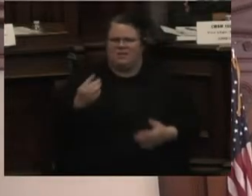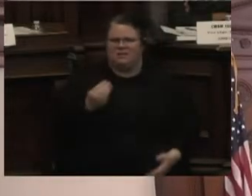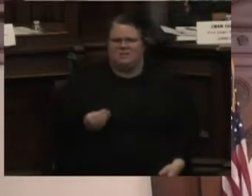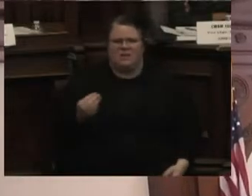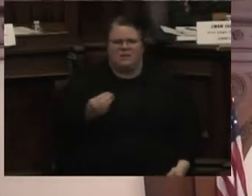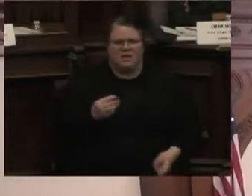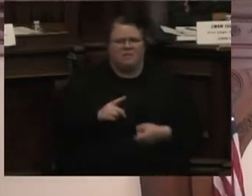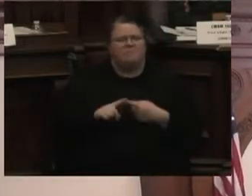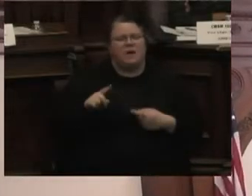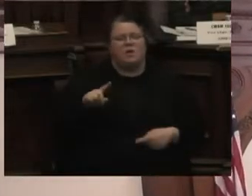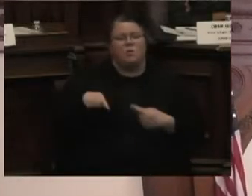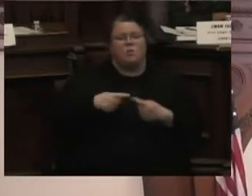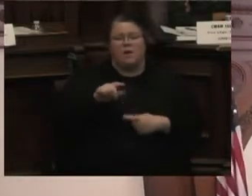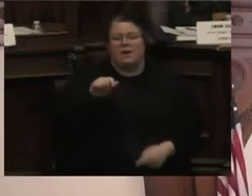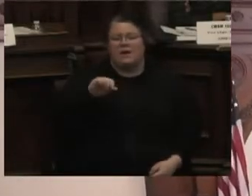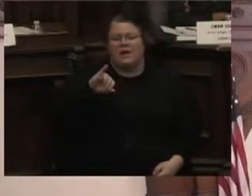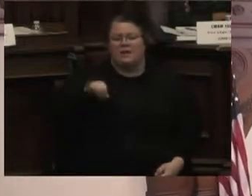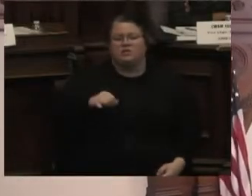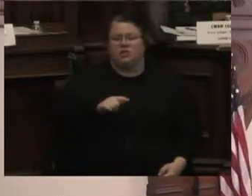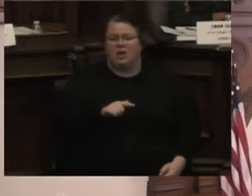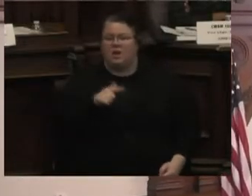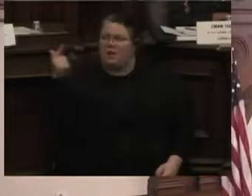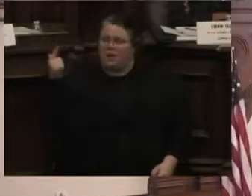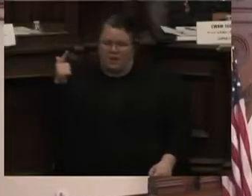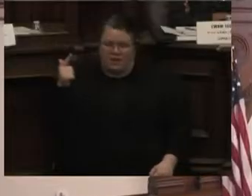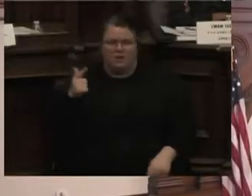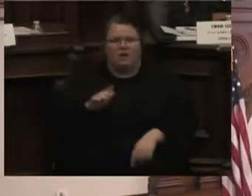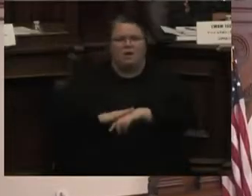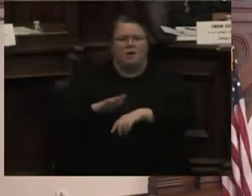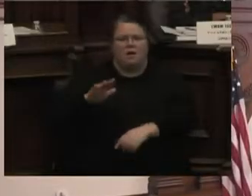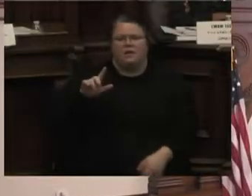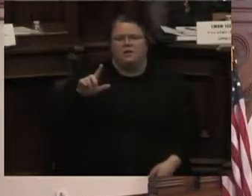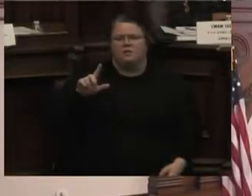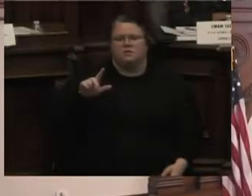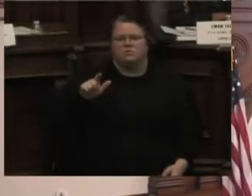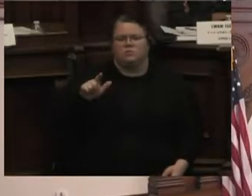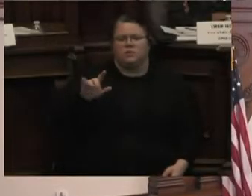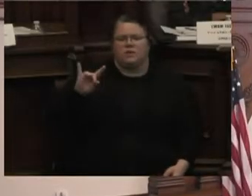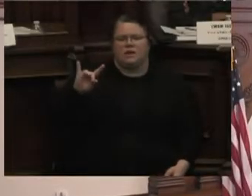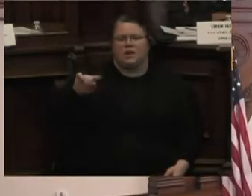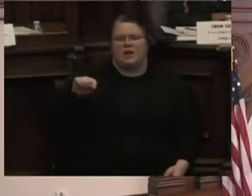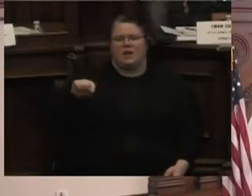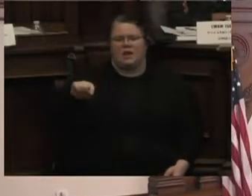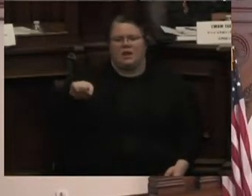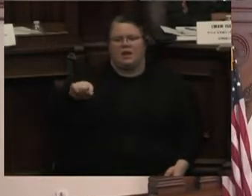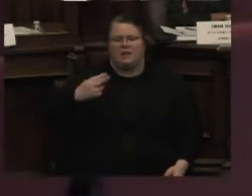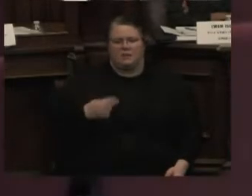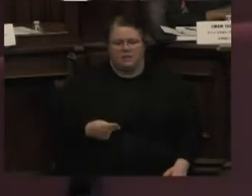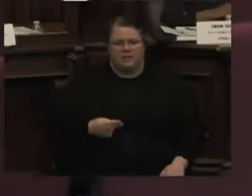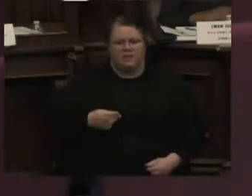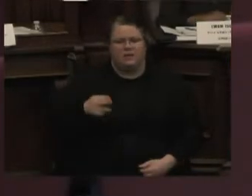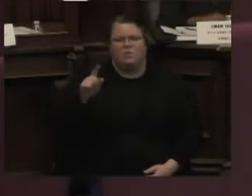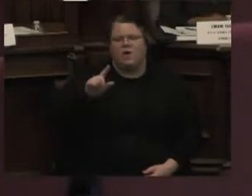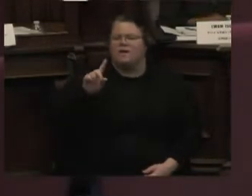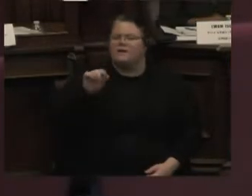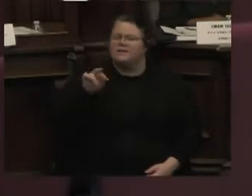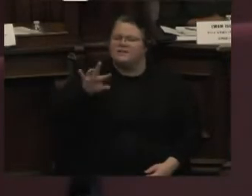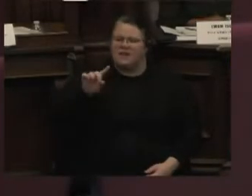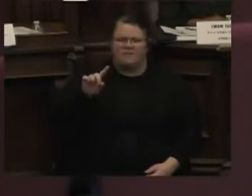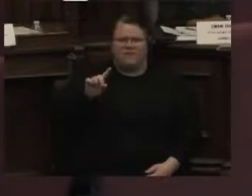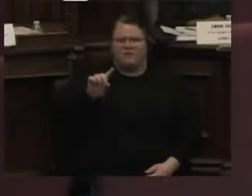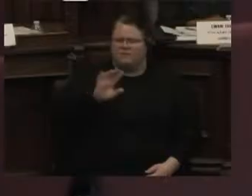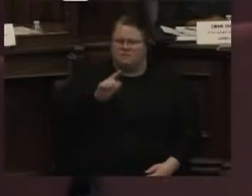that I could hear last Monday.